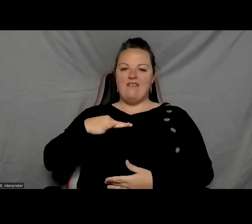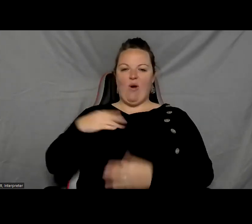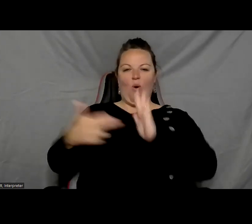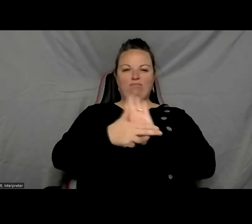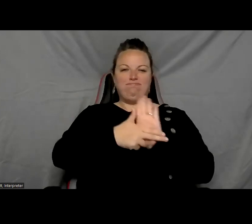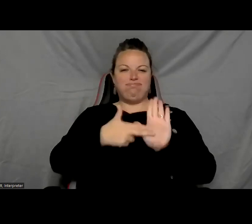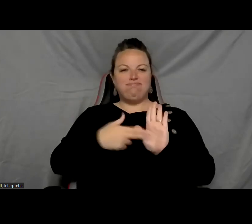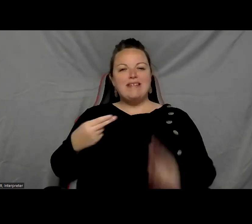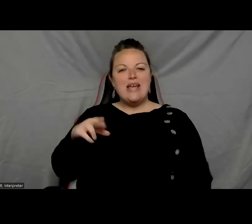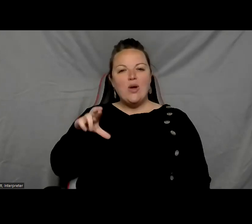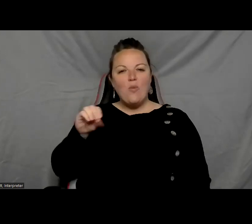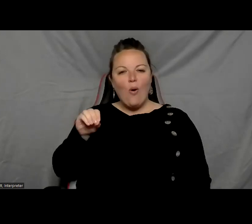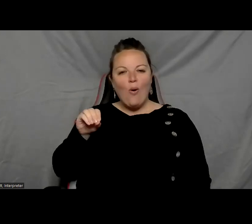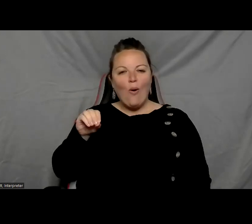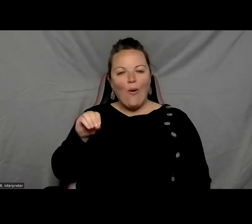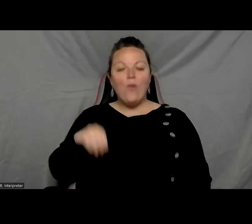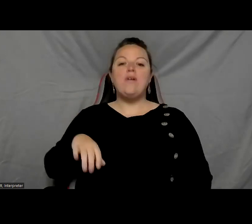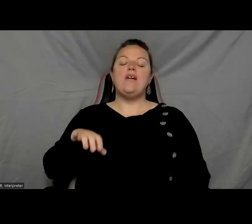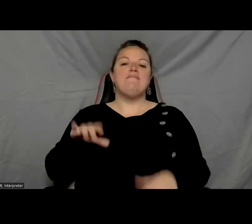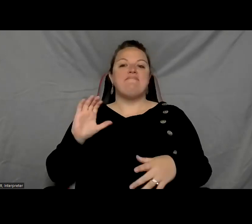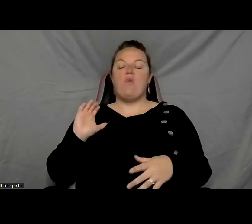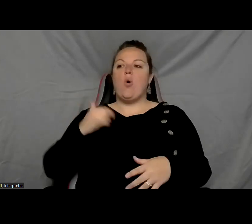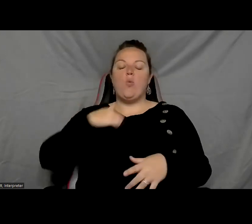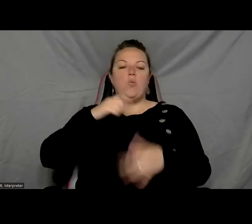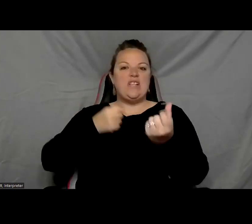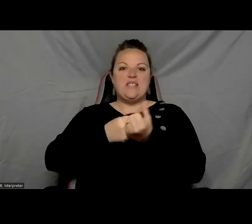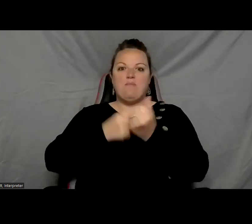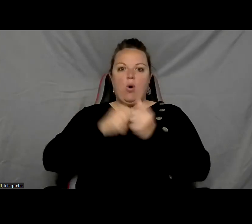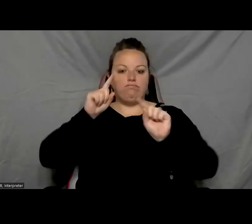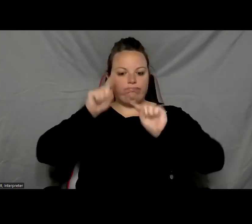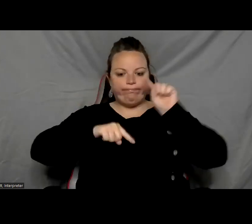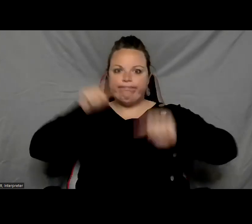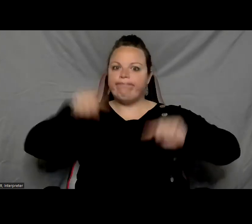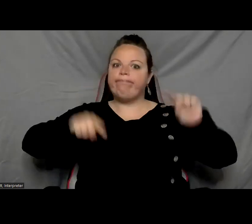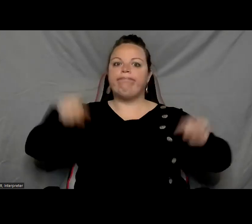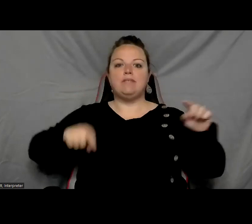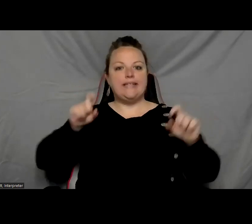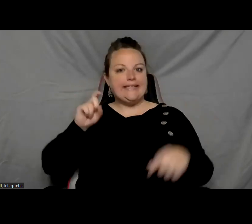require such a range of support. While some might possess a level of independent